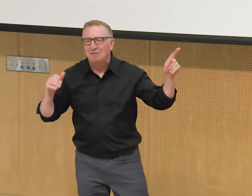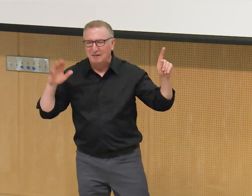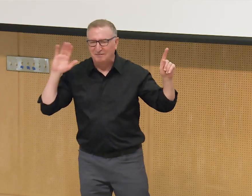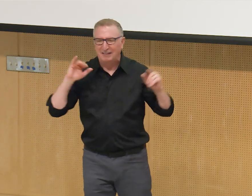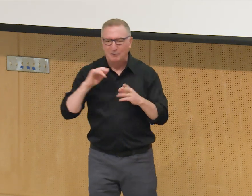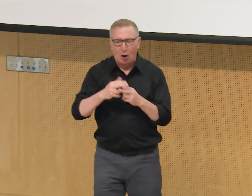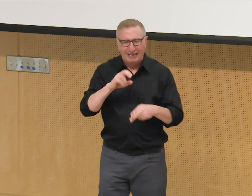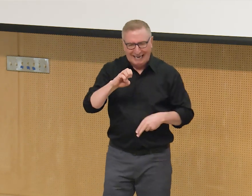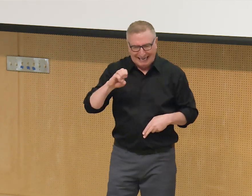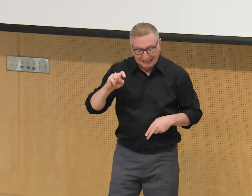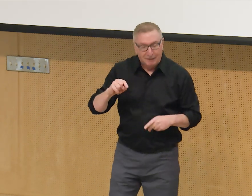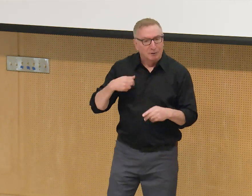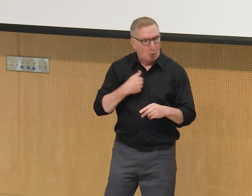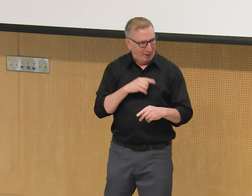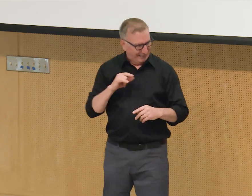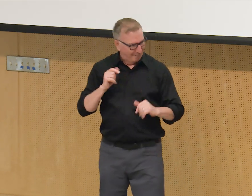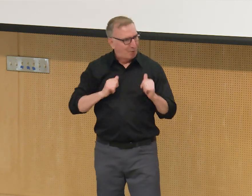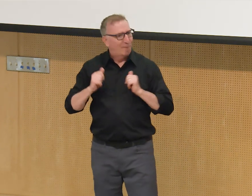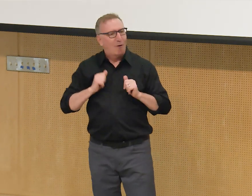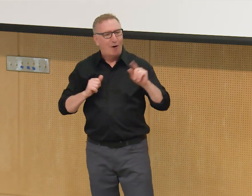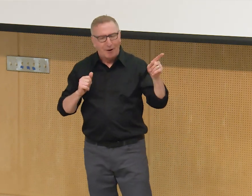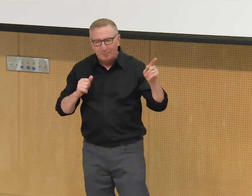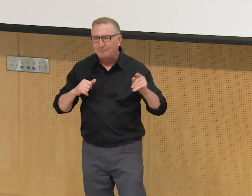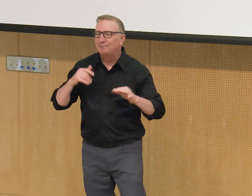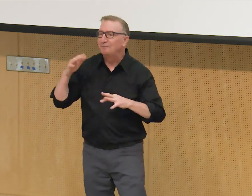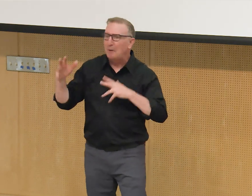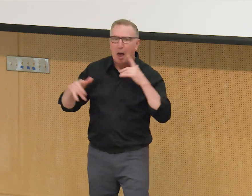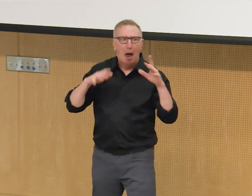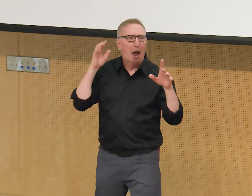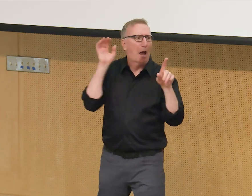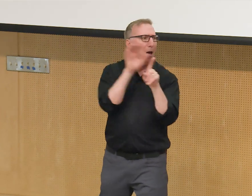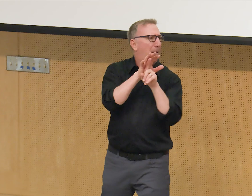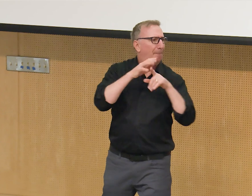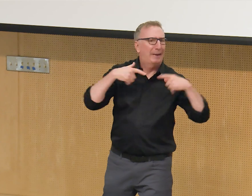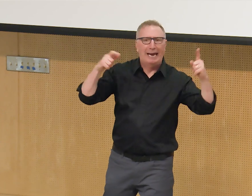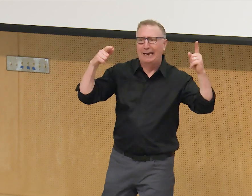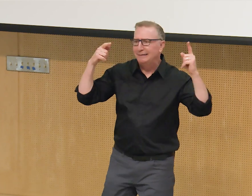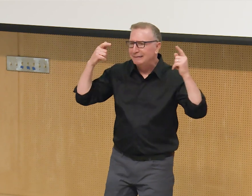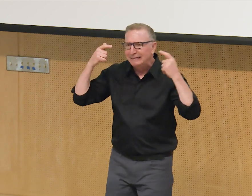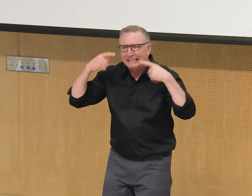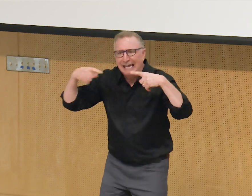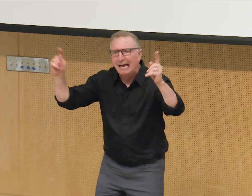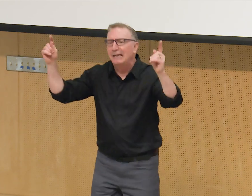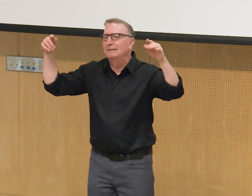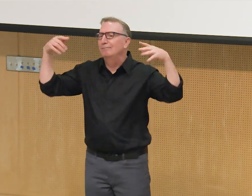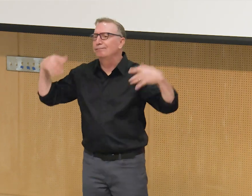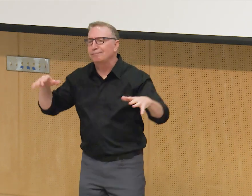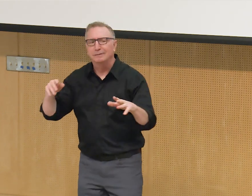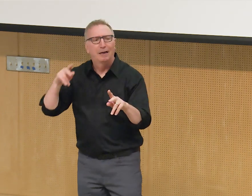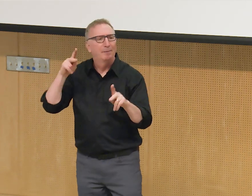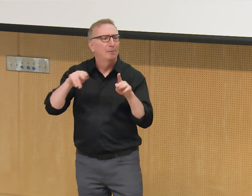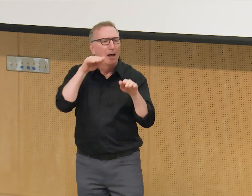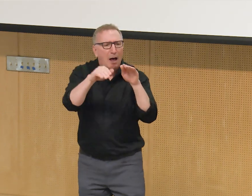over in LBJ, and we performed there with our music and people signing our lyrics and it was a big hit.